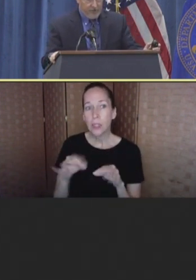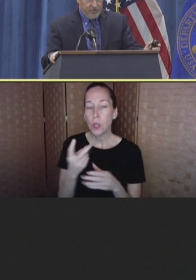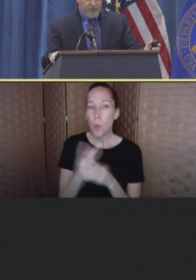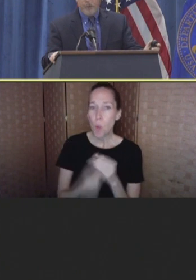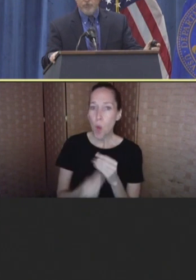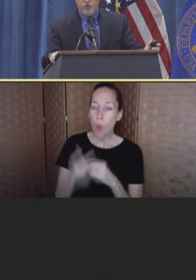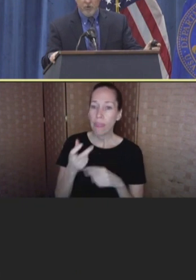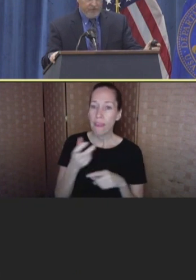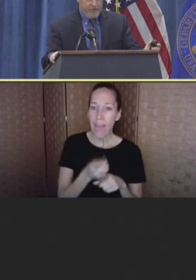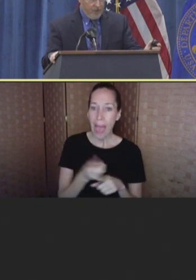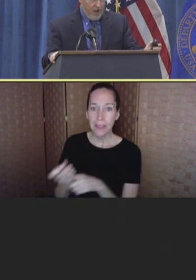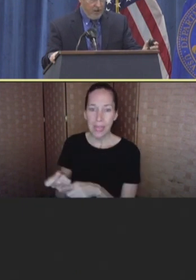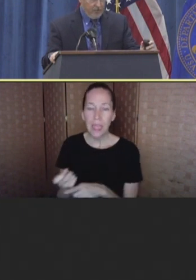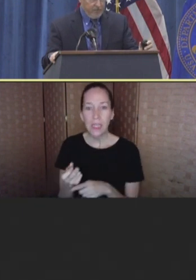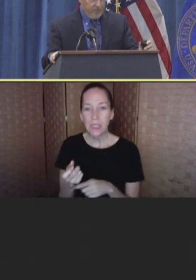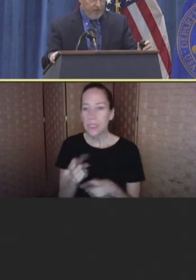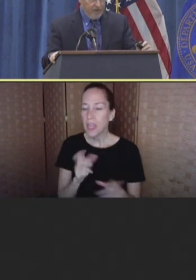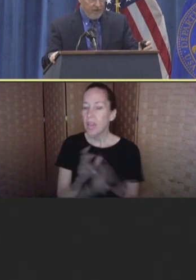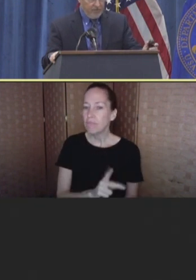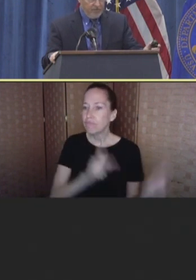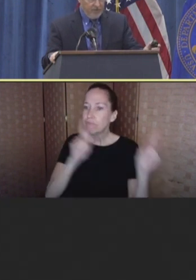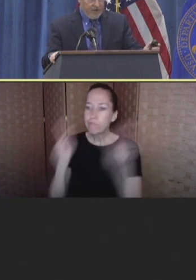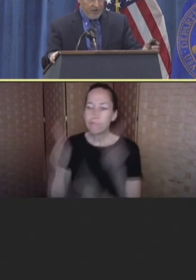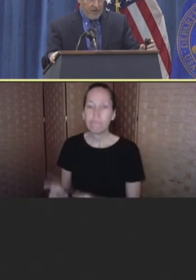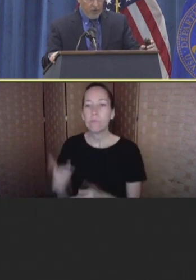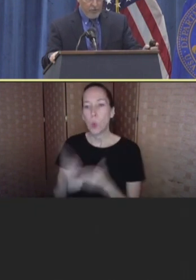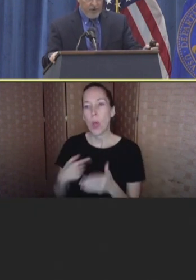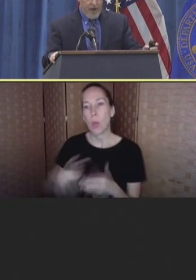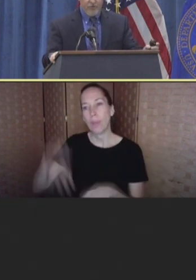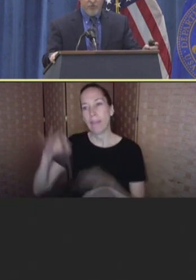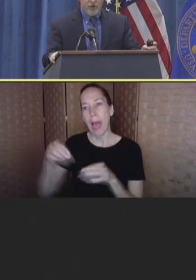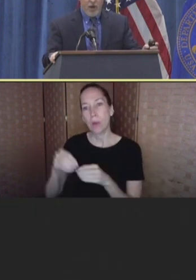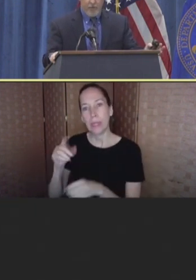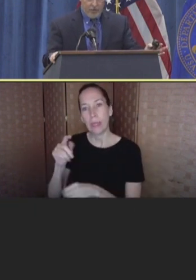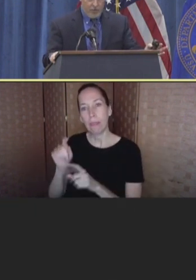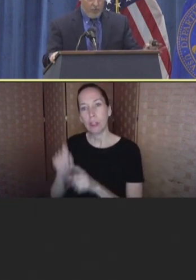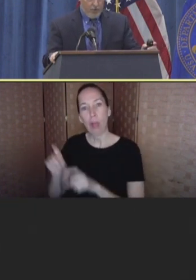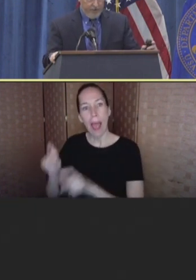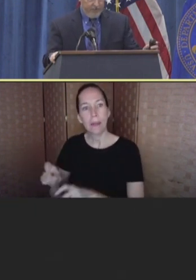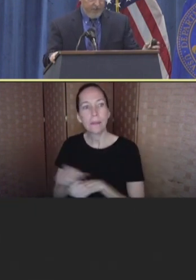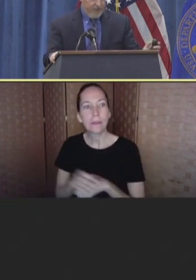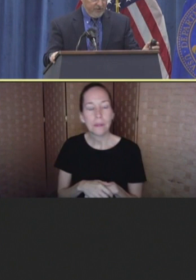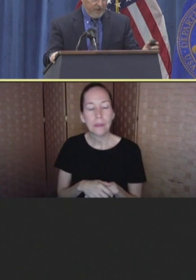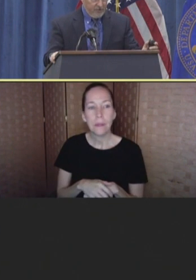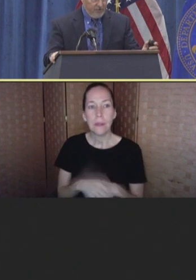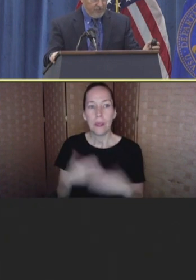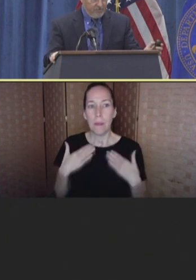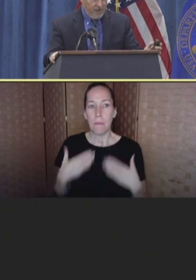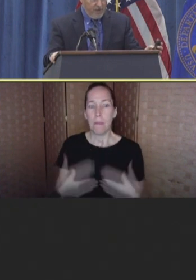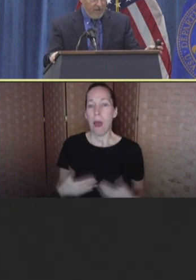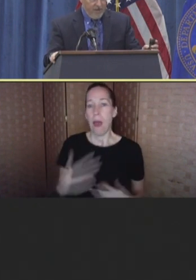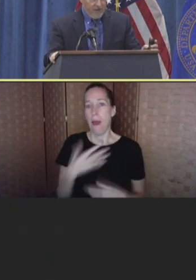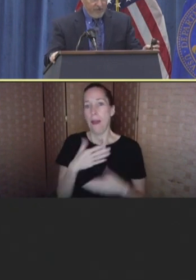with those observed in the trials. Systemic and local reactions are commonly reported after vaccination.